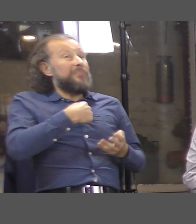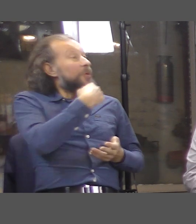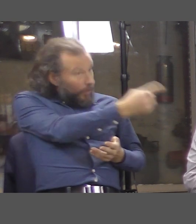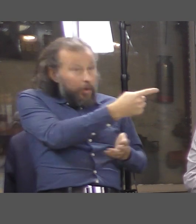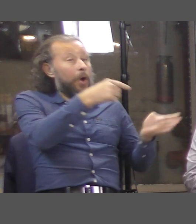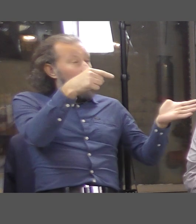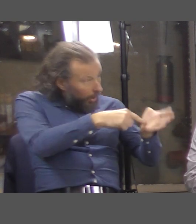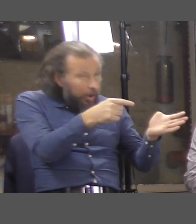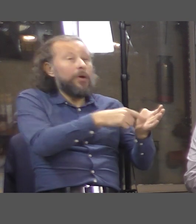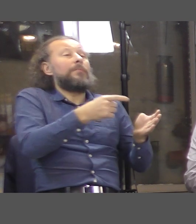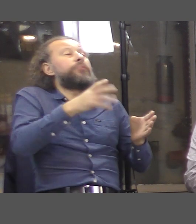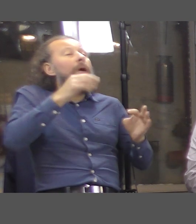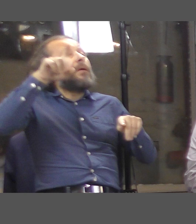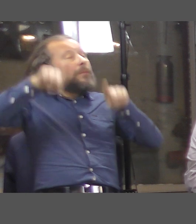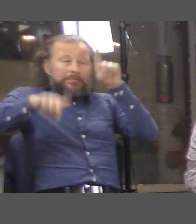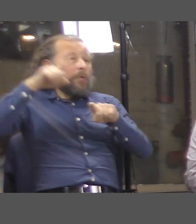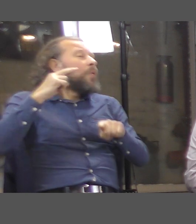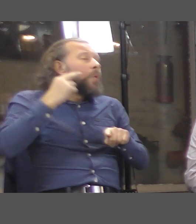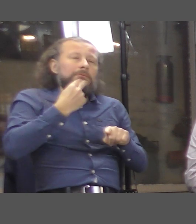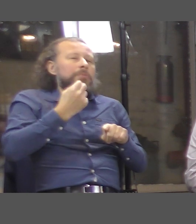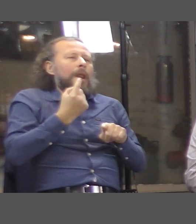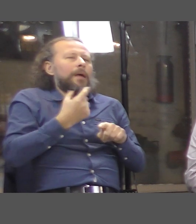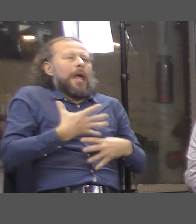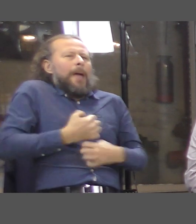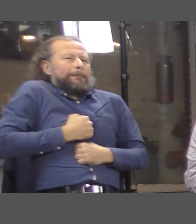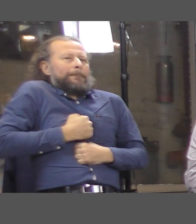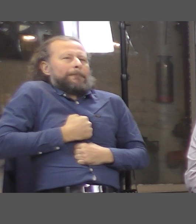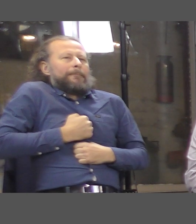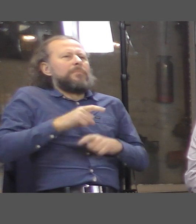I said: that's it, because that's normal, that deaf people have a bit like that, that they are closed.